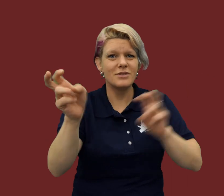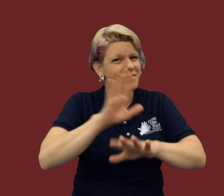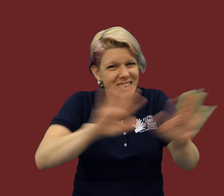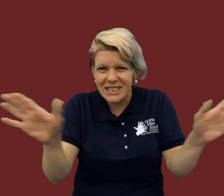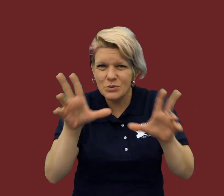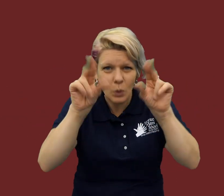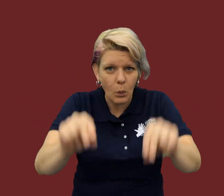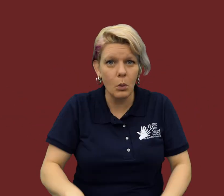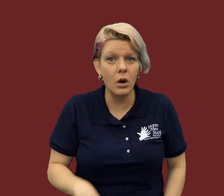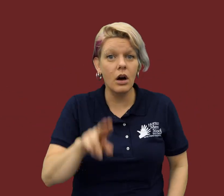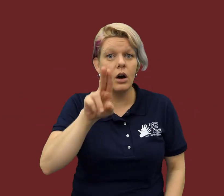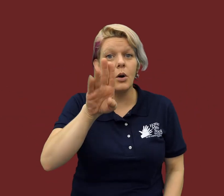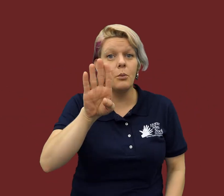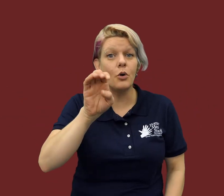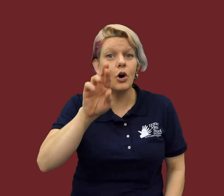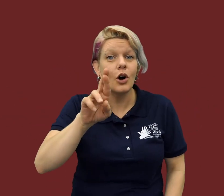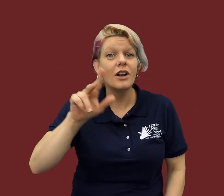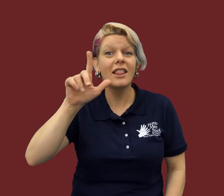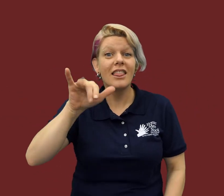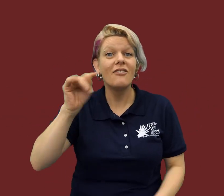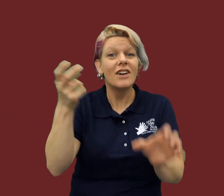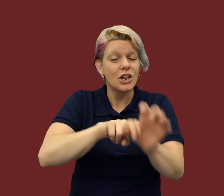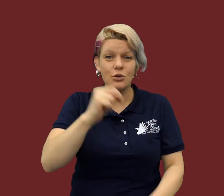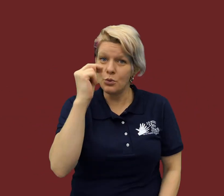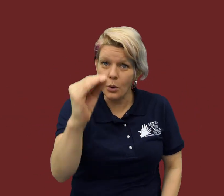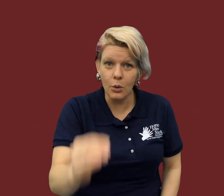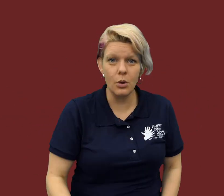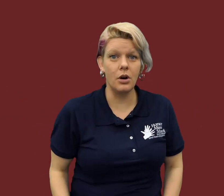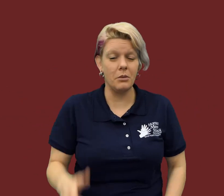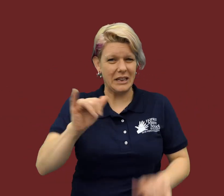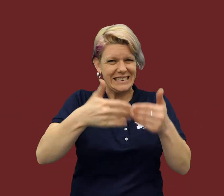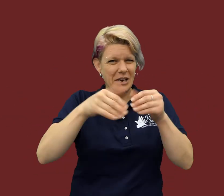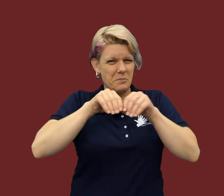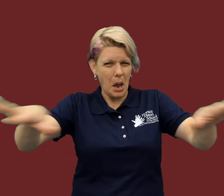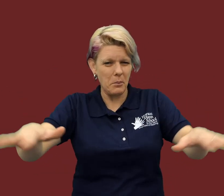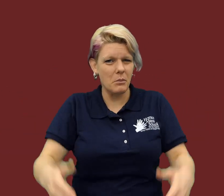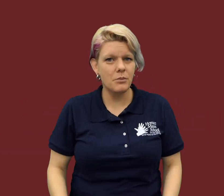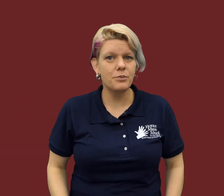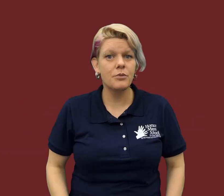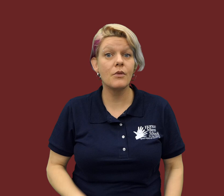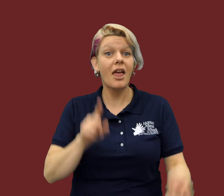such as the T, metro, and buses. This also includes Uber and Lyft. That will help reduce